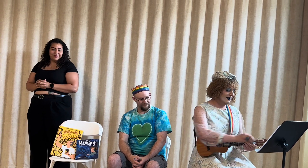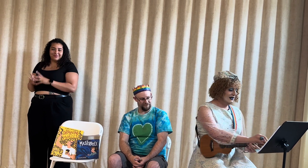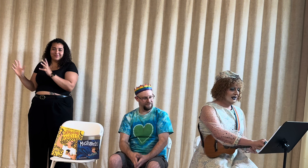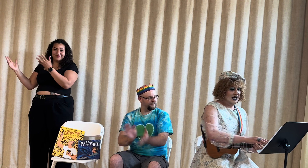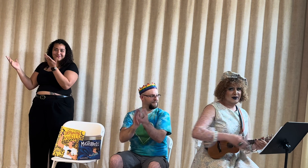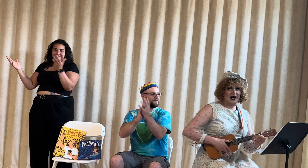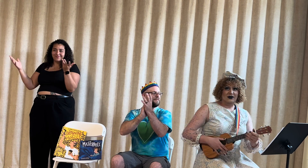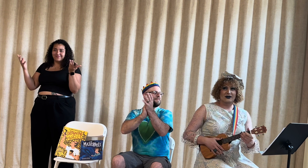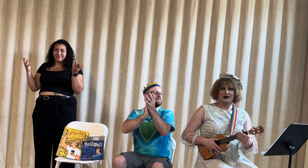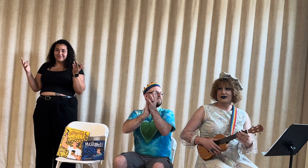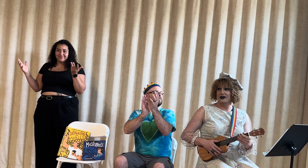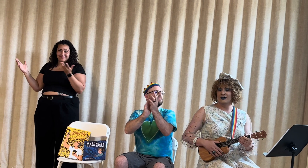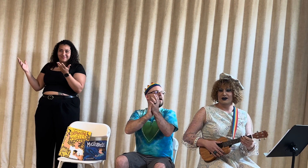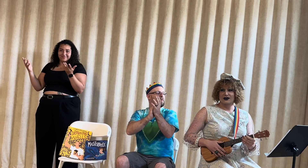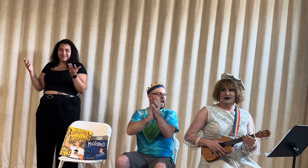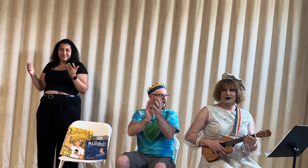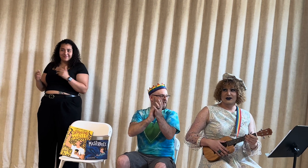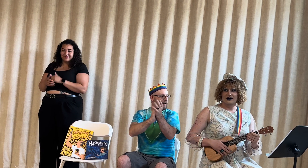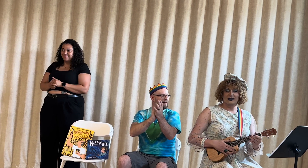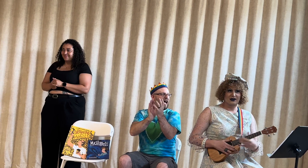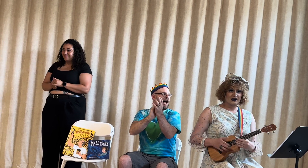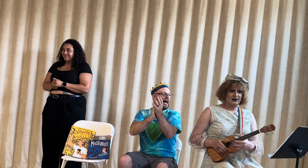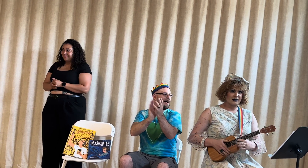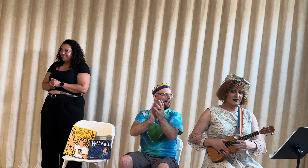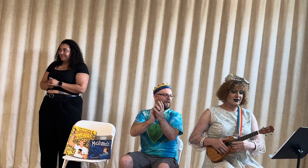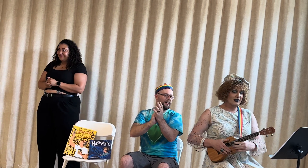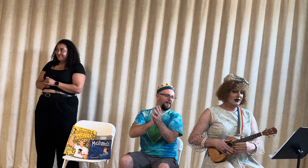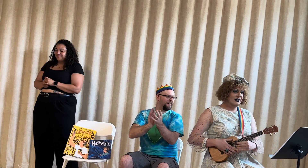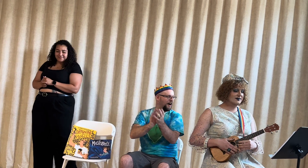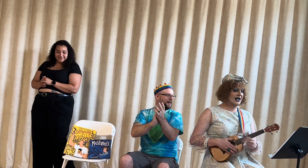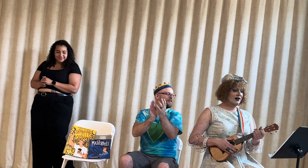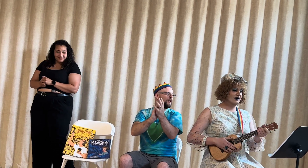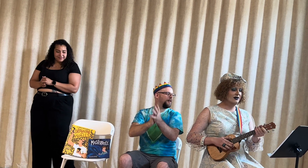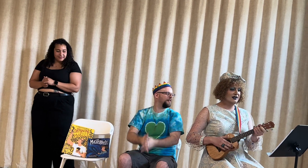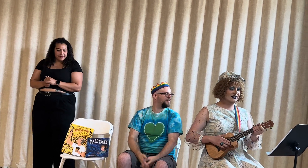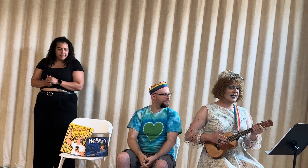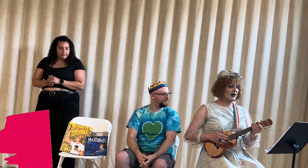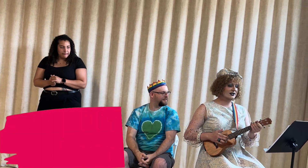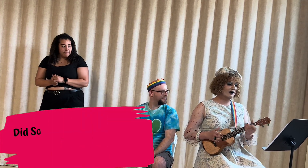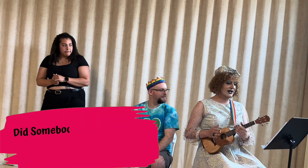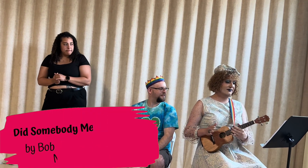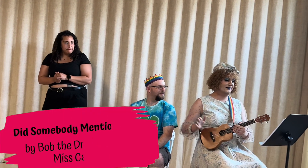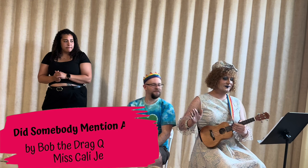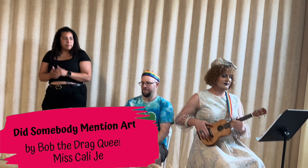Bravo, bravo! Brava! Encore! This is my art song, ready?